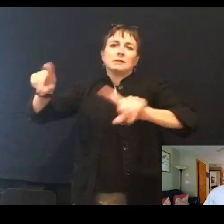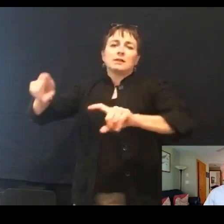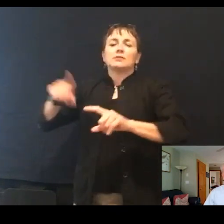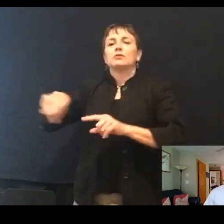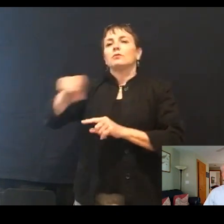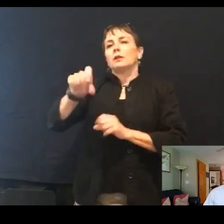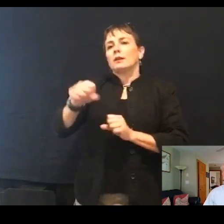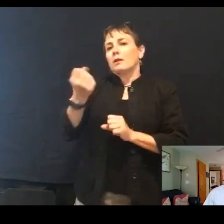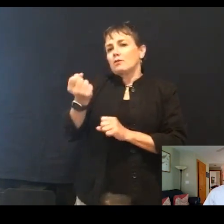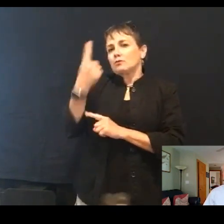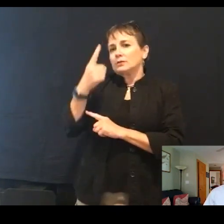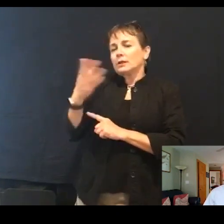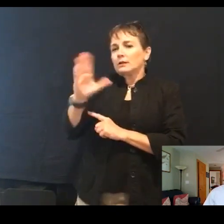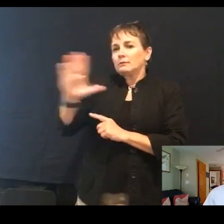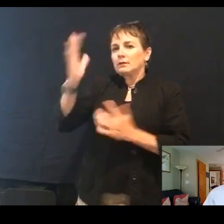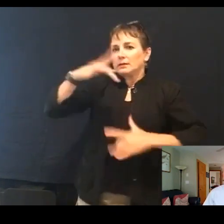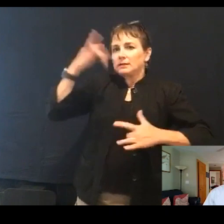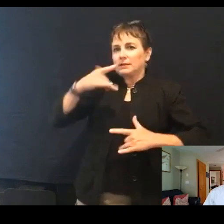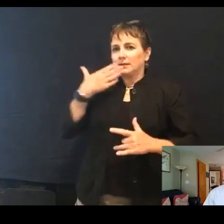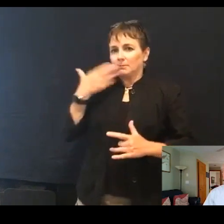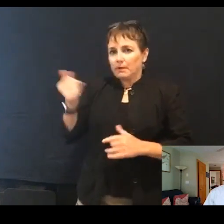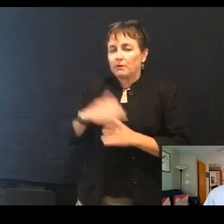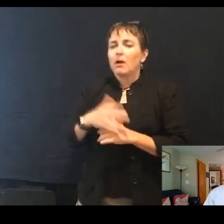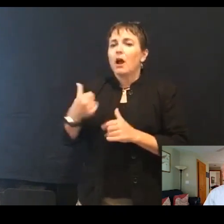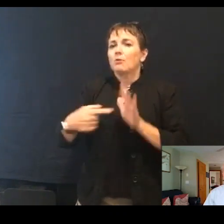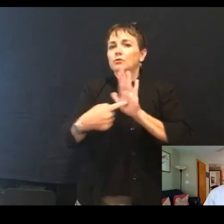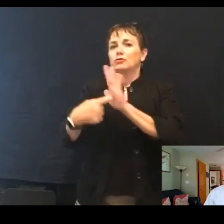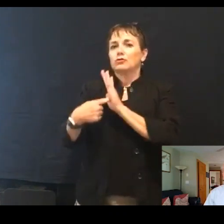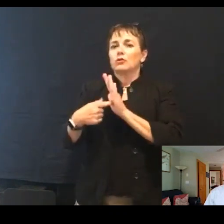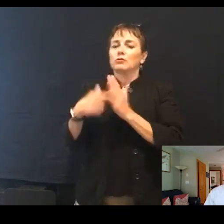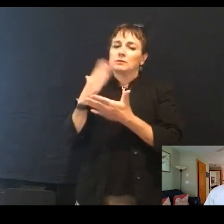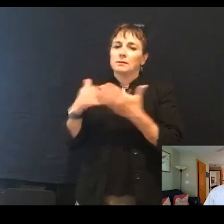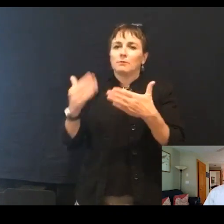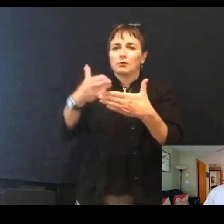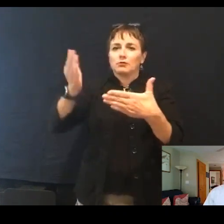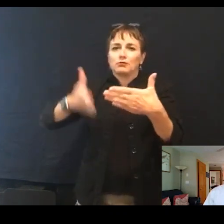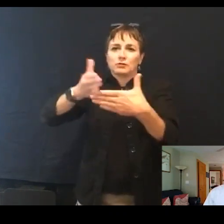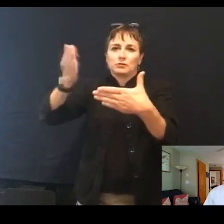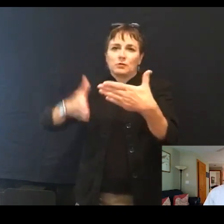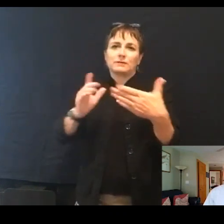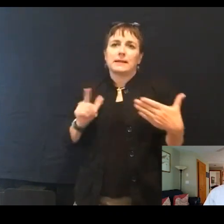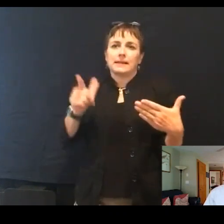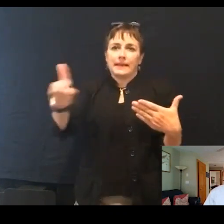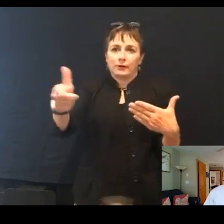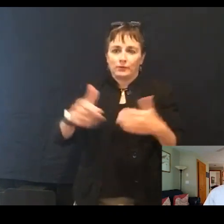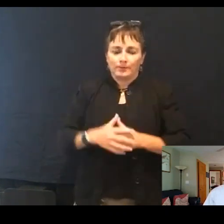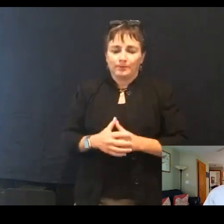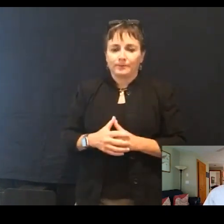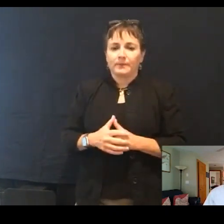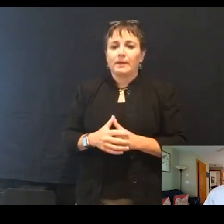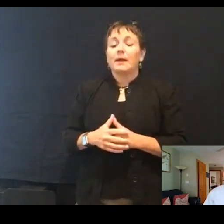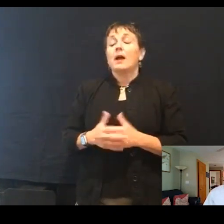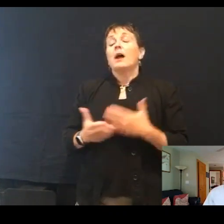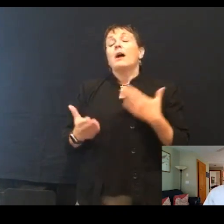And I'll show you a couple of examples of that, that have come out of this testing later on in the presentation.